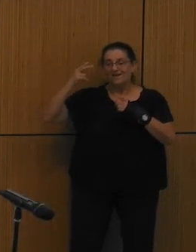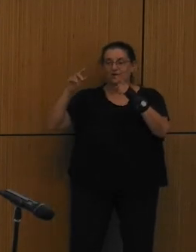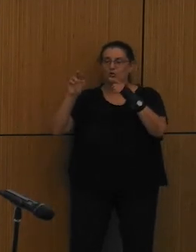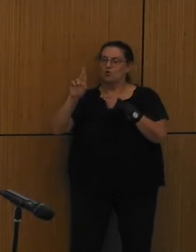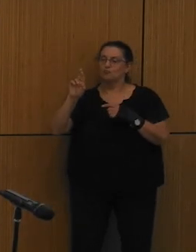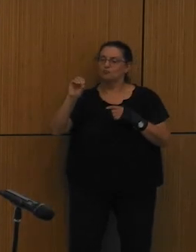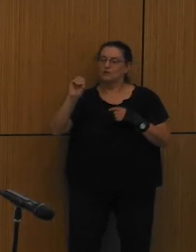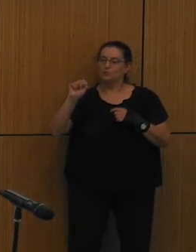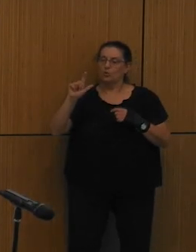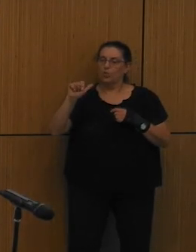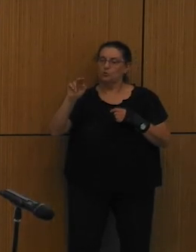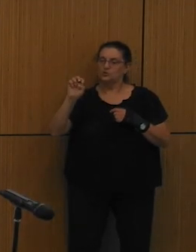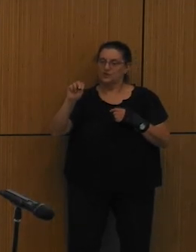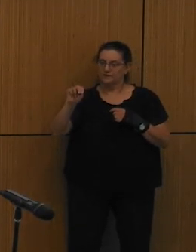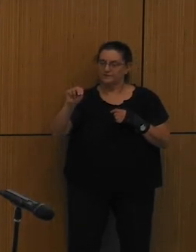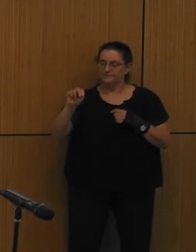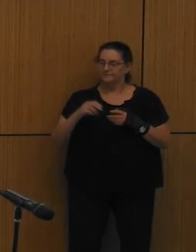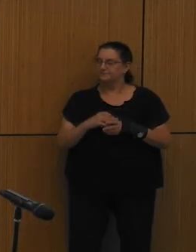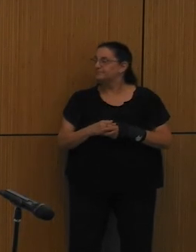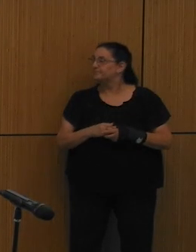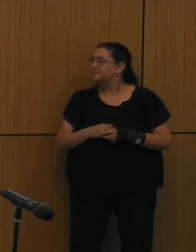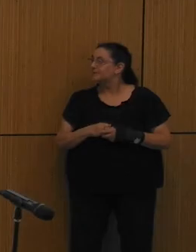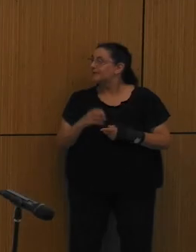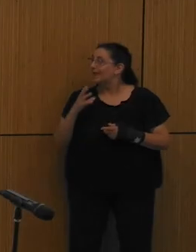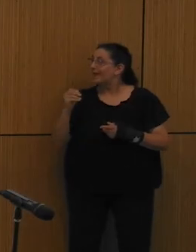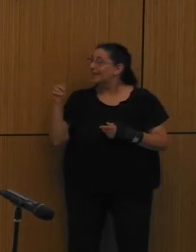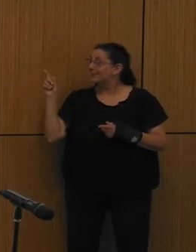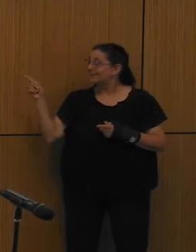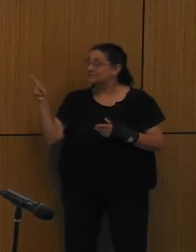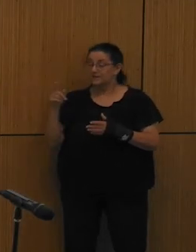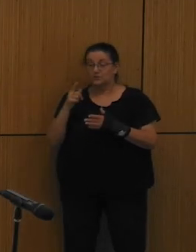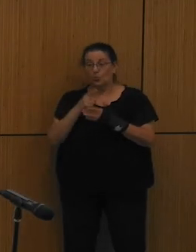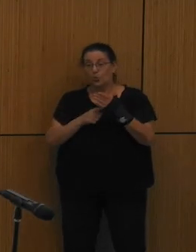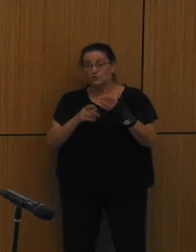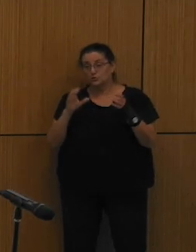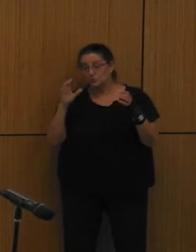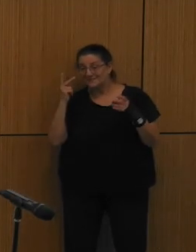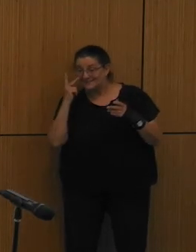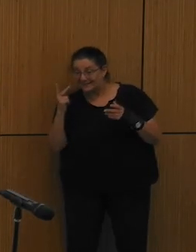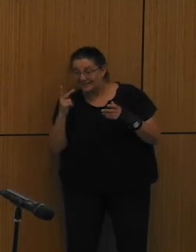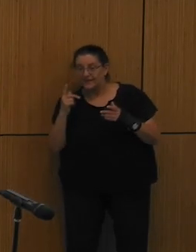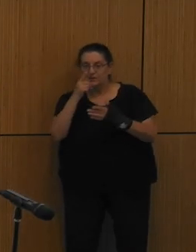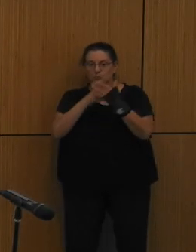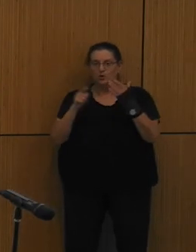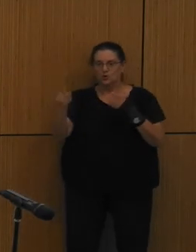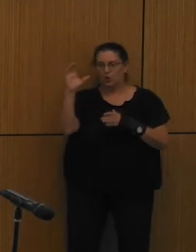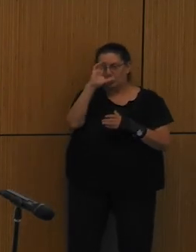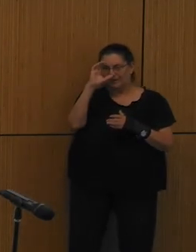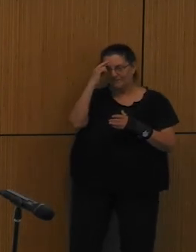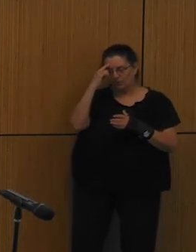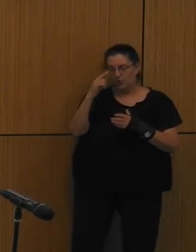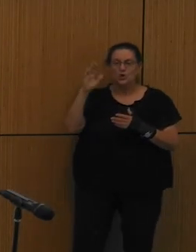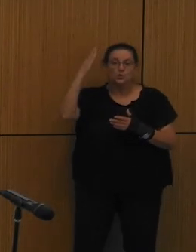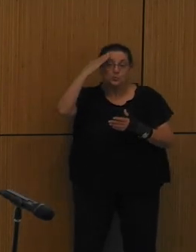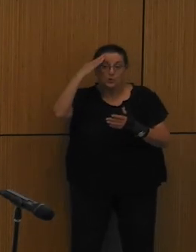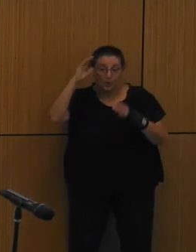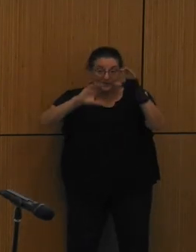So, as I said, traditionally, what you see depends on what you look for, and you kind of need to know what chemical is there in order to actually be able to measure it.